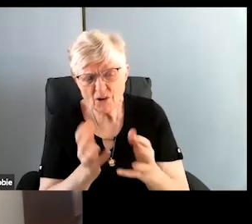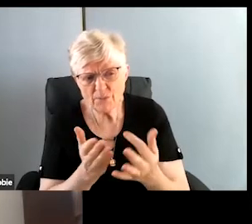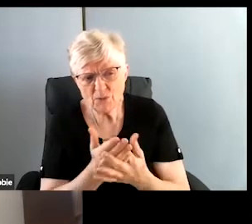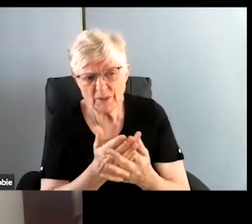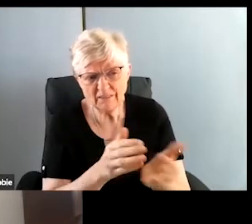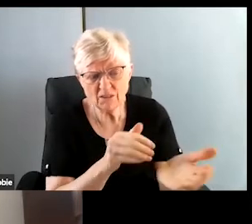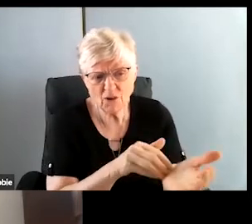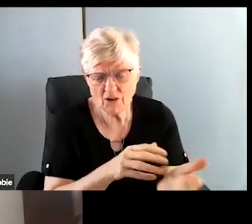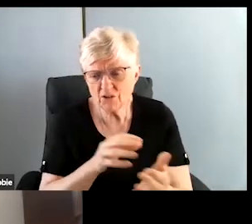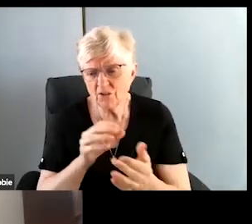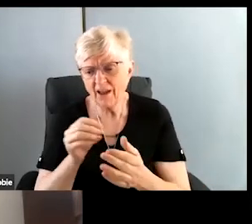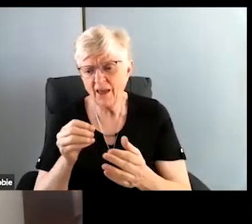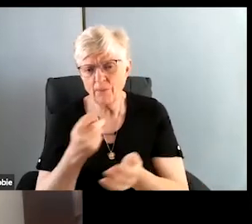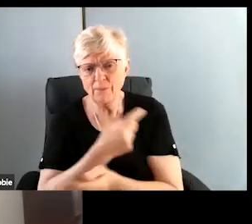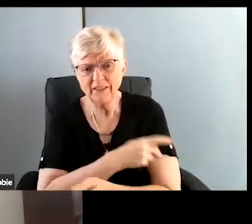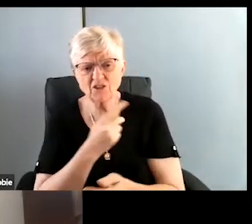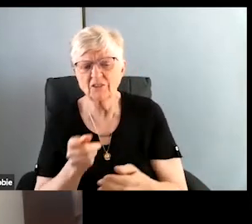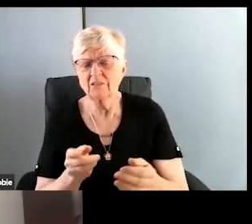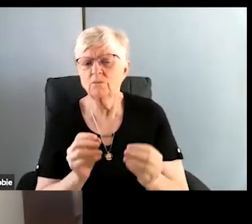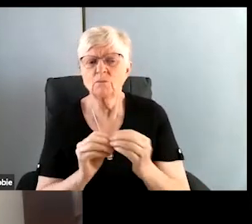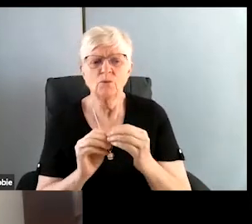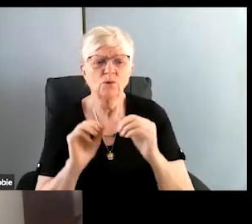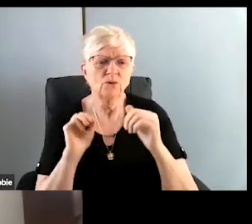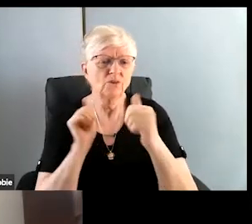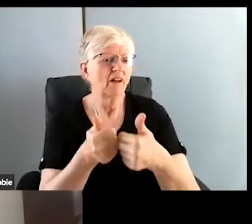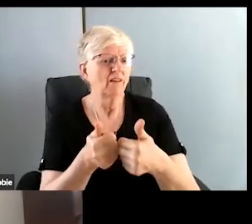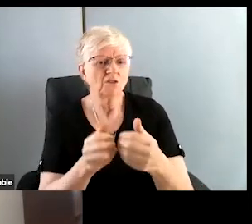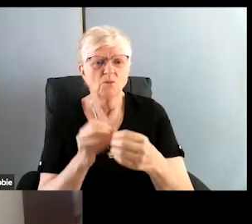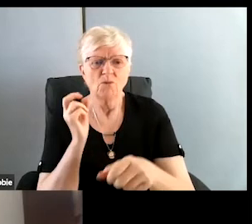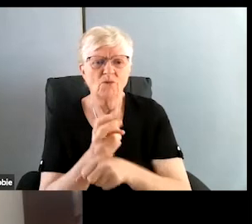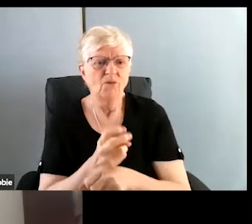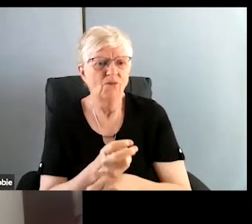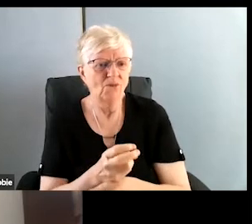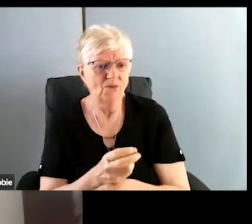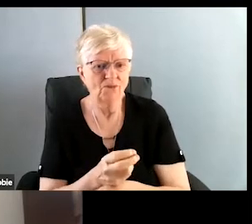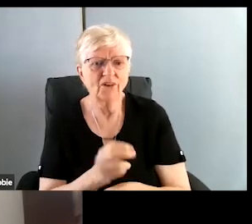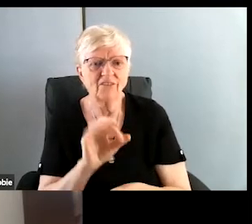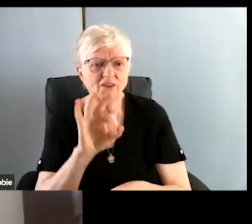THE PATIENT MUCH, MUCH MORE DIFFICULT. DIFFICULT. NOW, FOR THOSE WHO WERE USE ING OR DID HAVE ACCESS TO A VIDEO